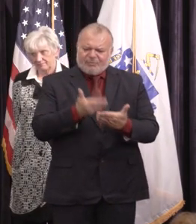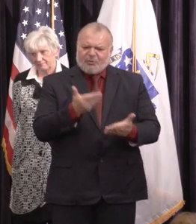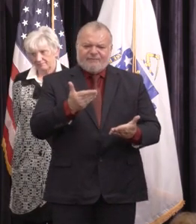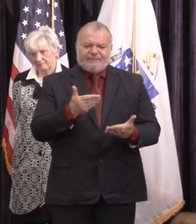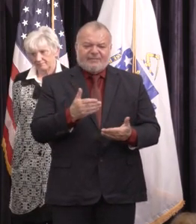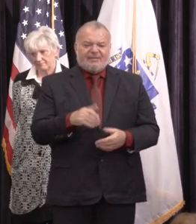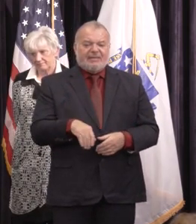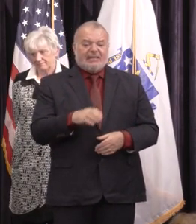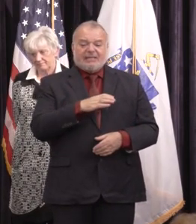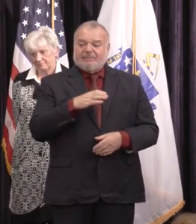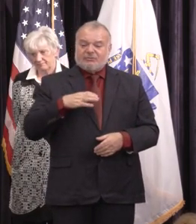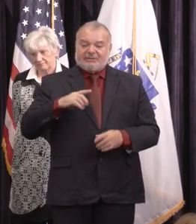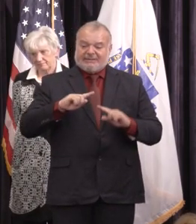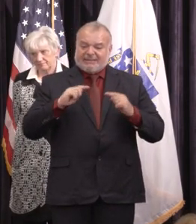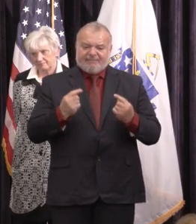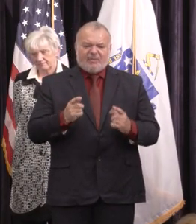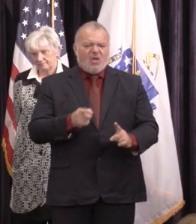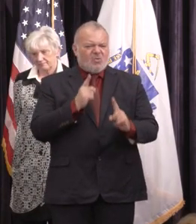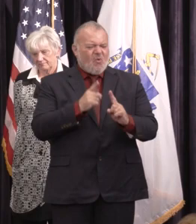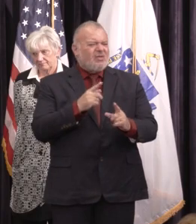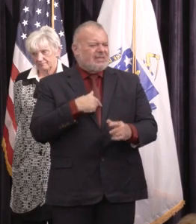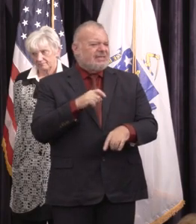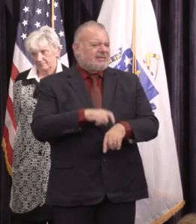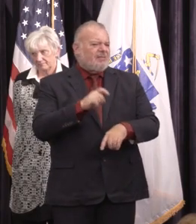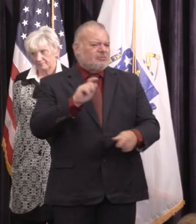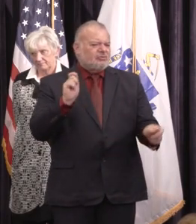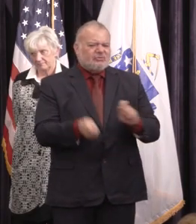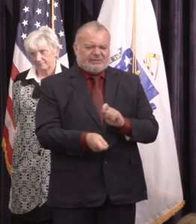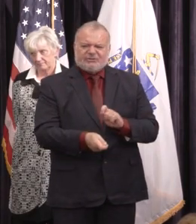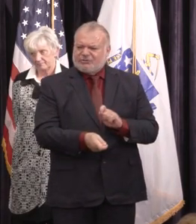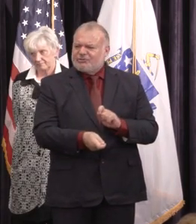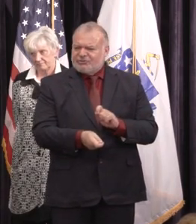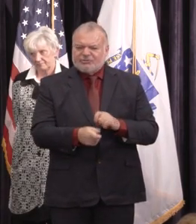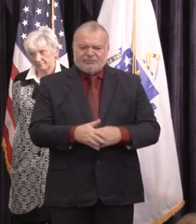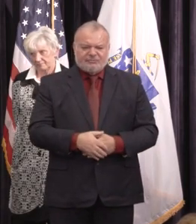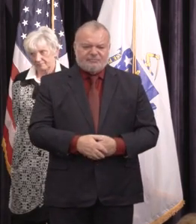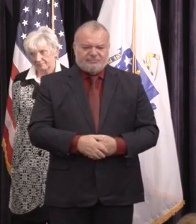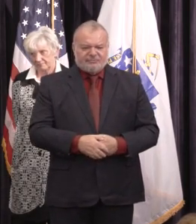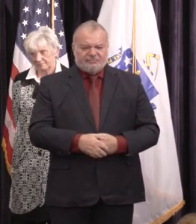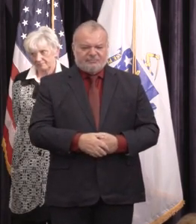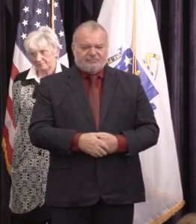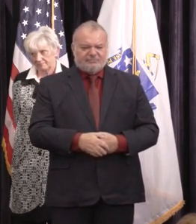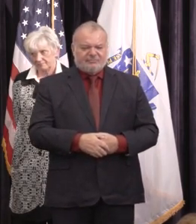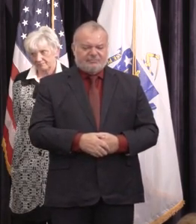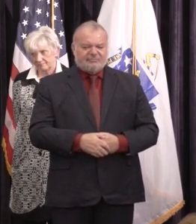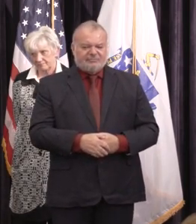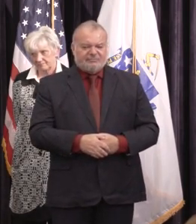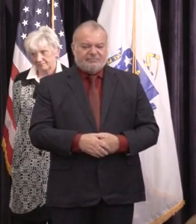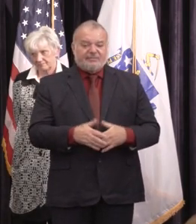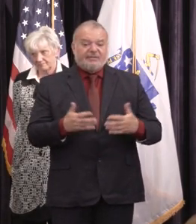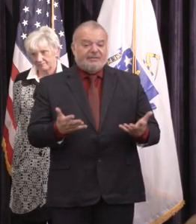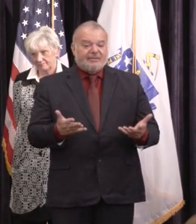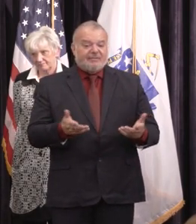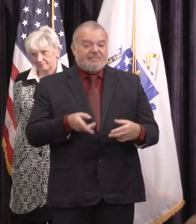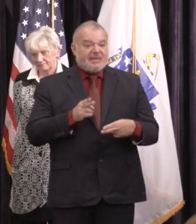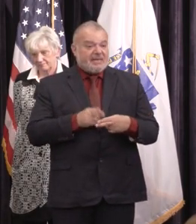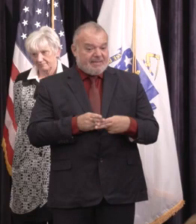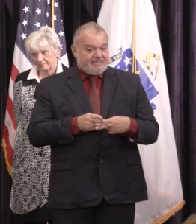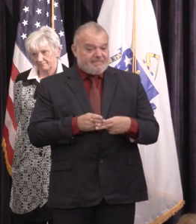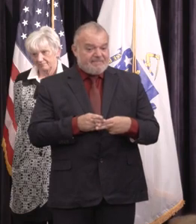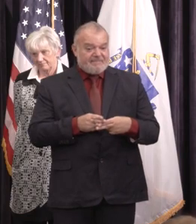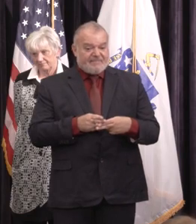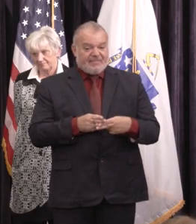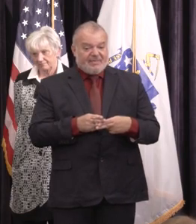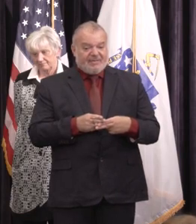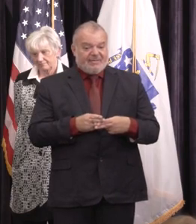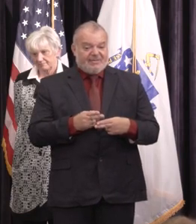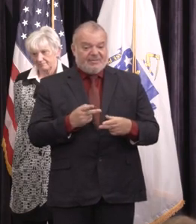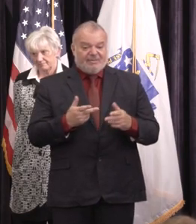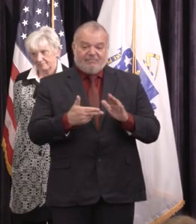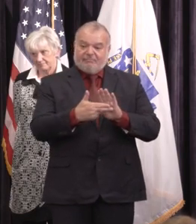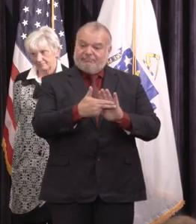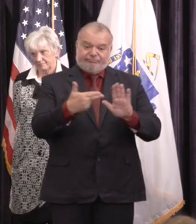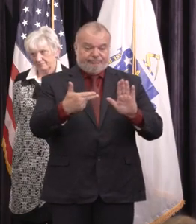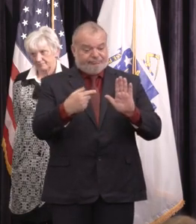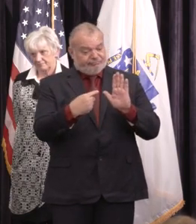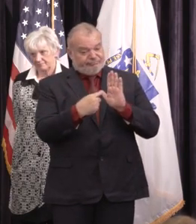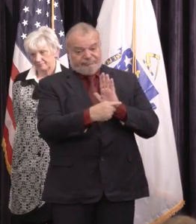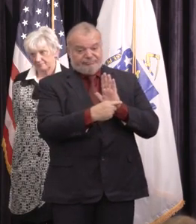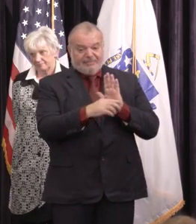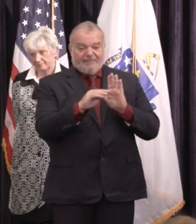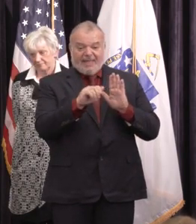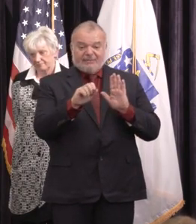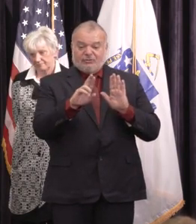change. What's in a name? Have you ever been called out of your name? You have your answer.